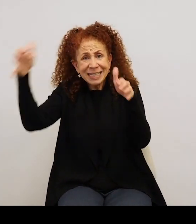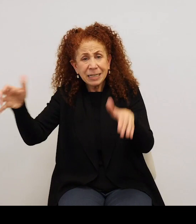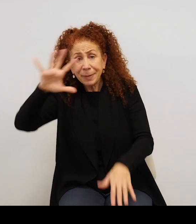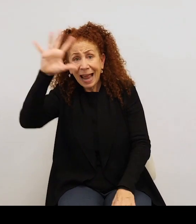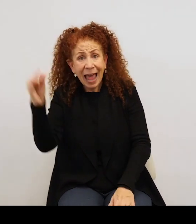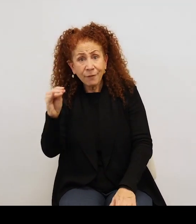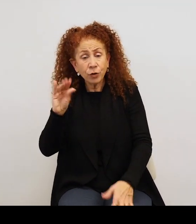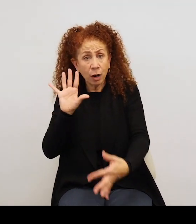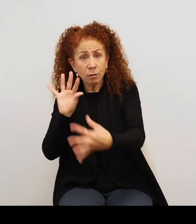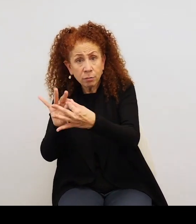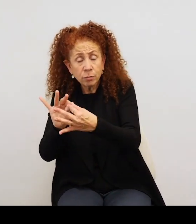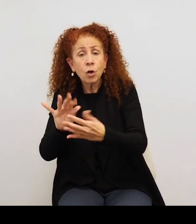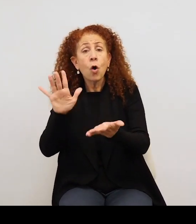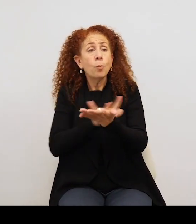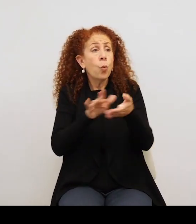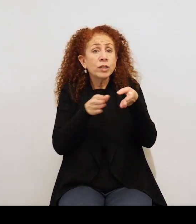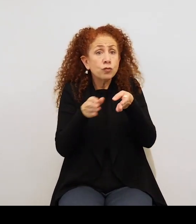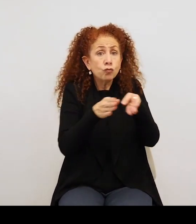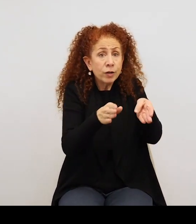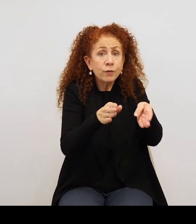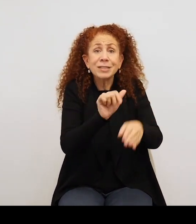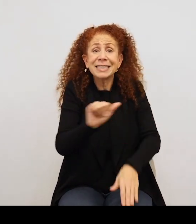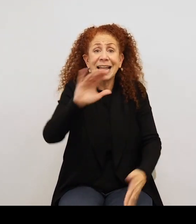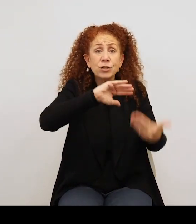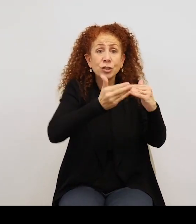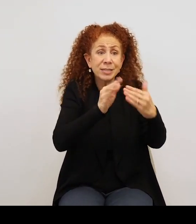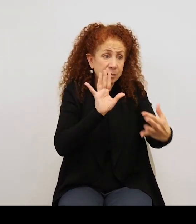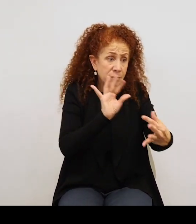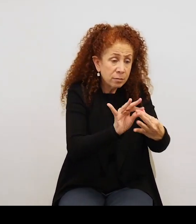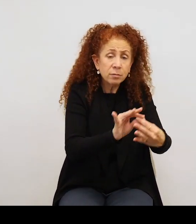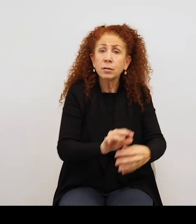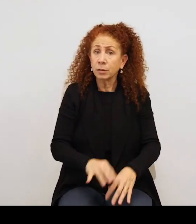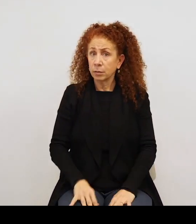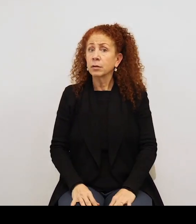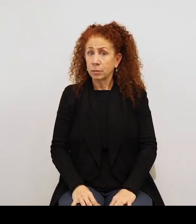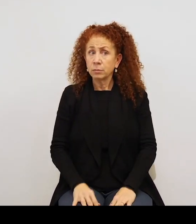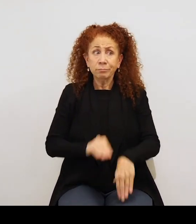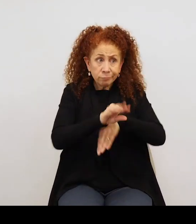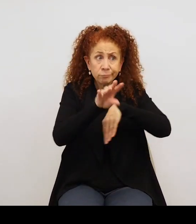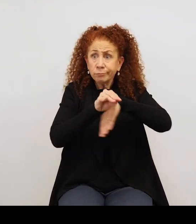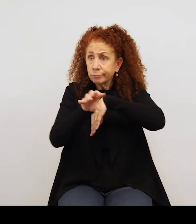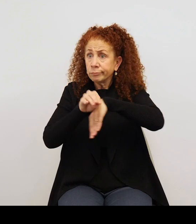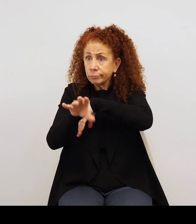the poisoned rivers in Asian cities where most of our clothing is produced.